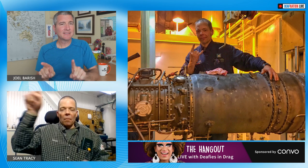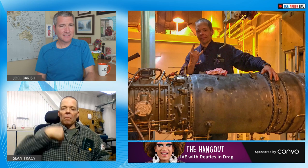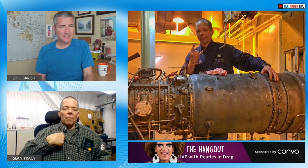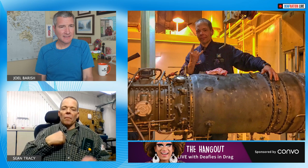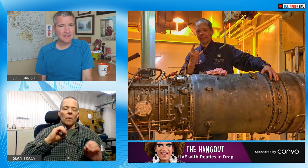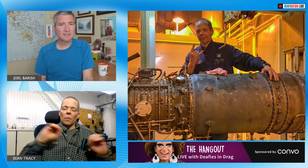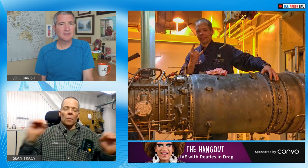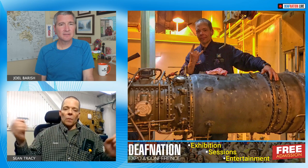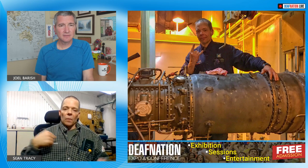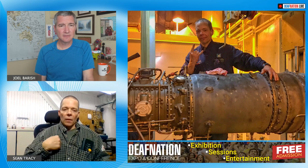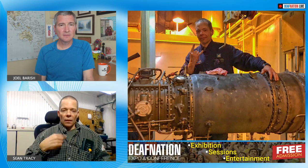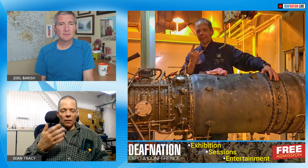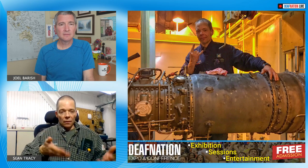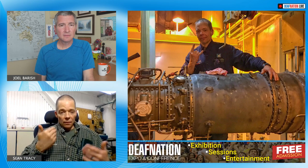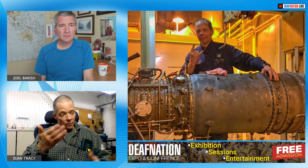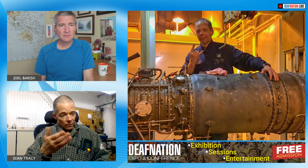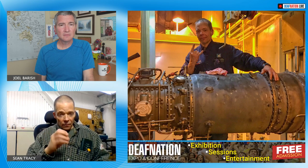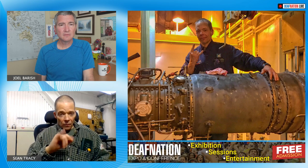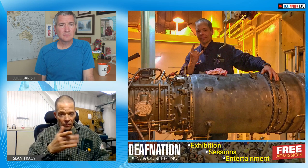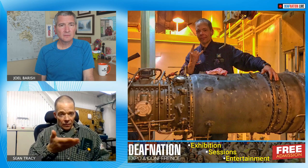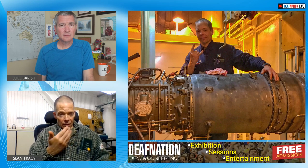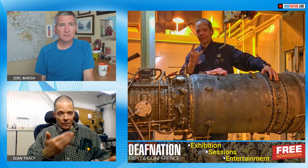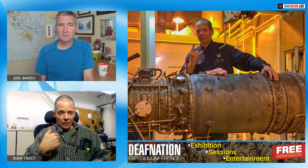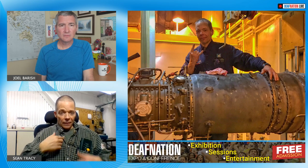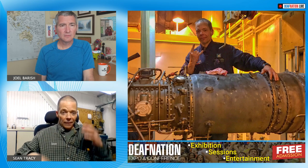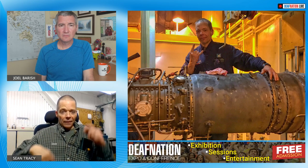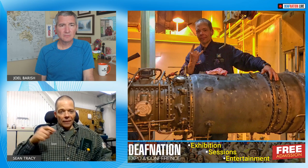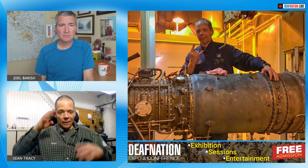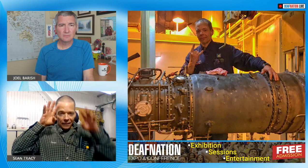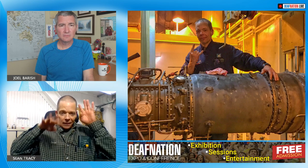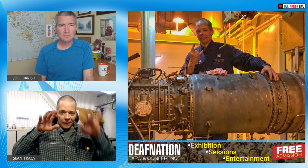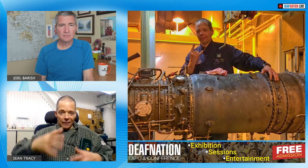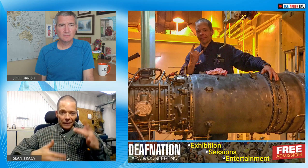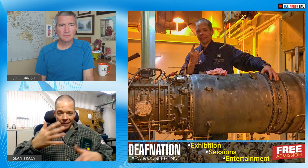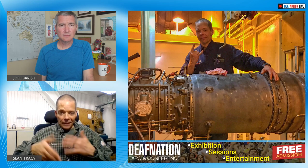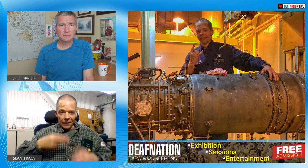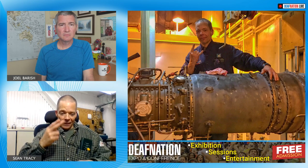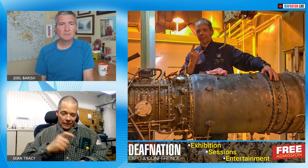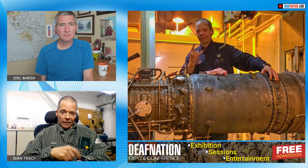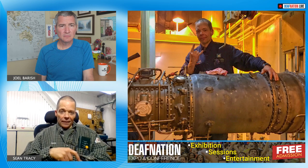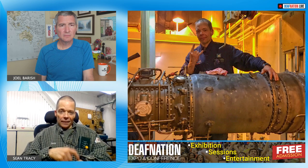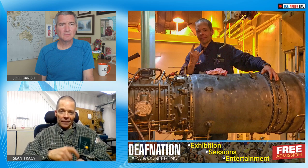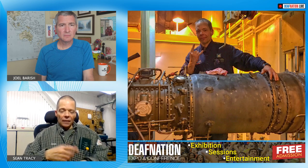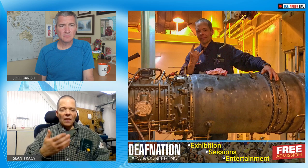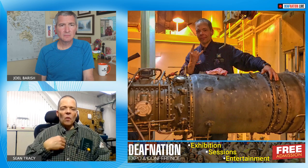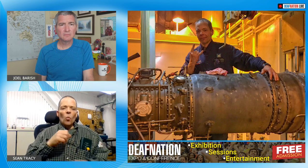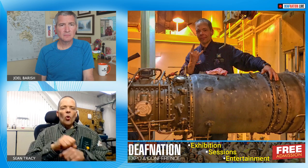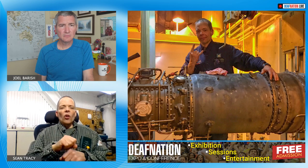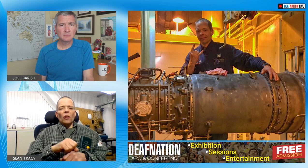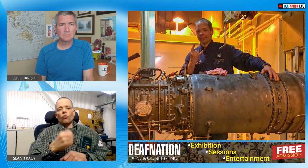So it's not like the free flow, it's different. Some platforms have that, but we don't. If the pump isn't working, I have to figure out why